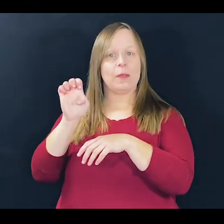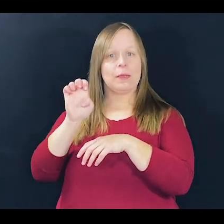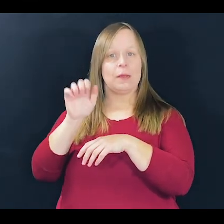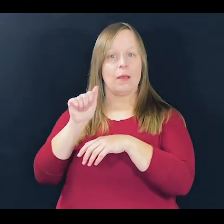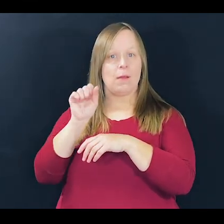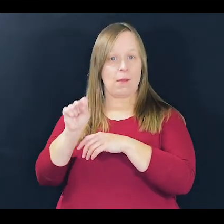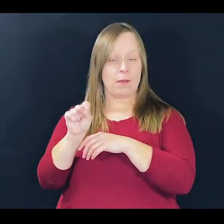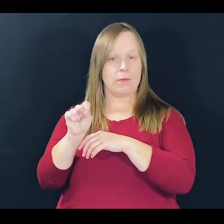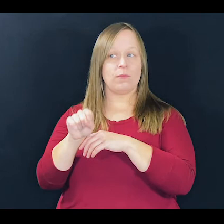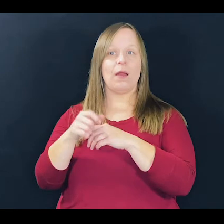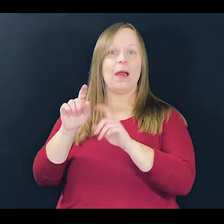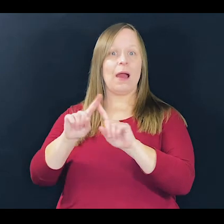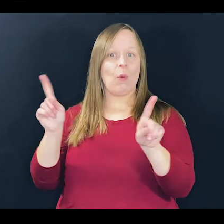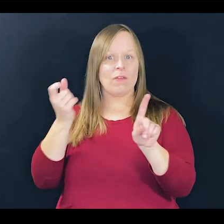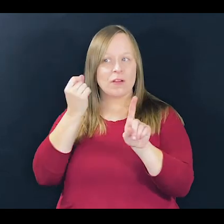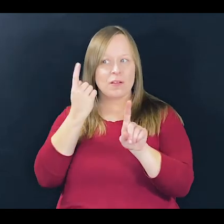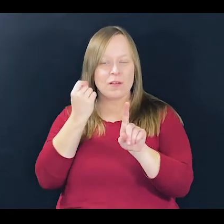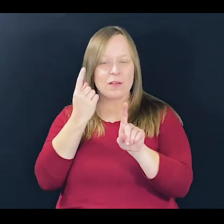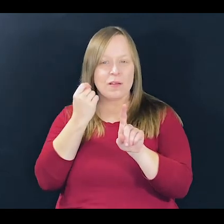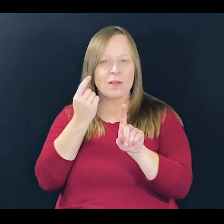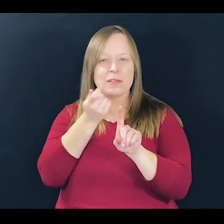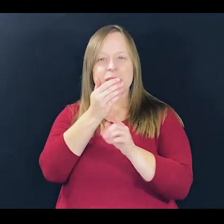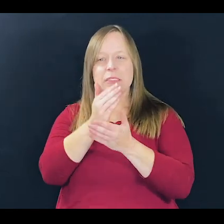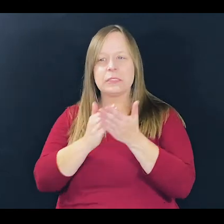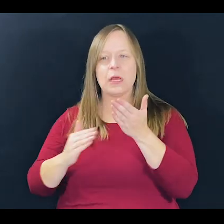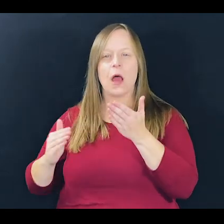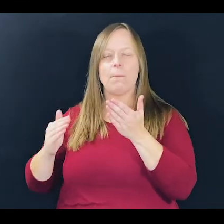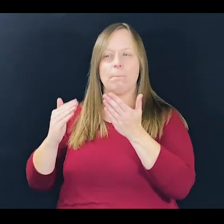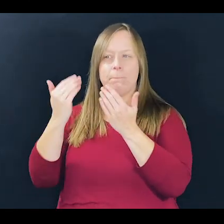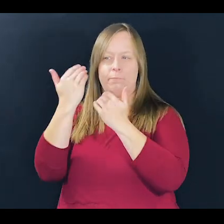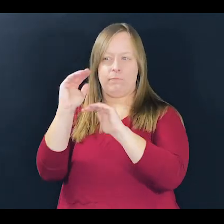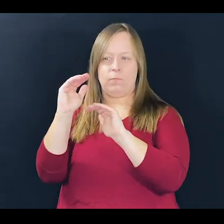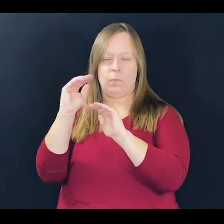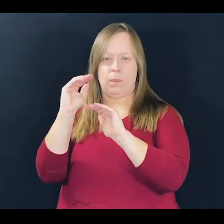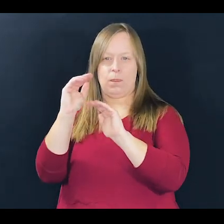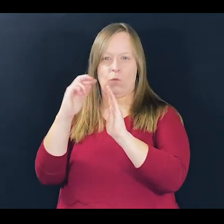emotional support animal. However, there are some parameters